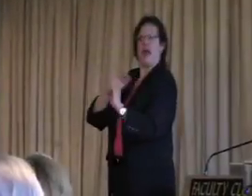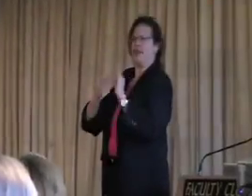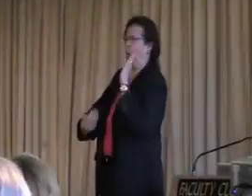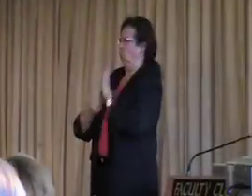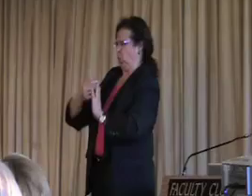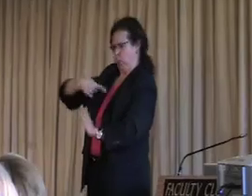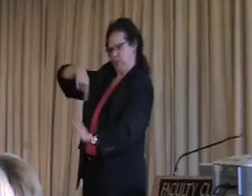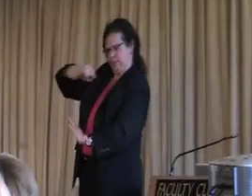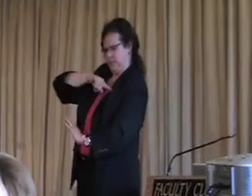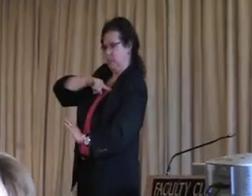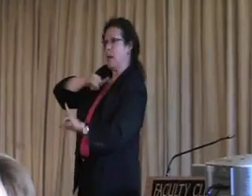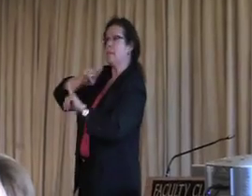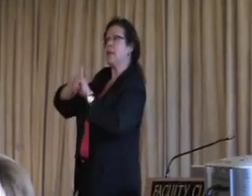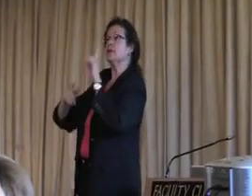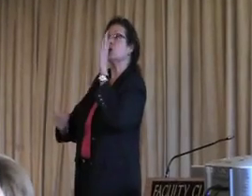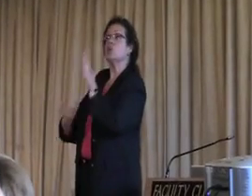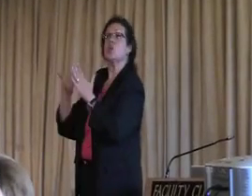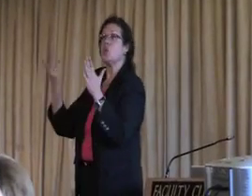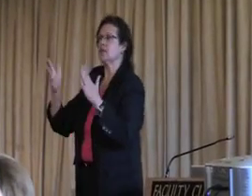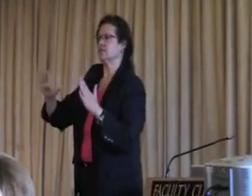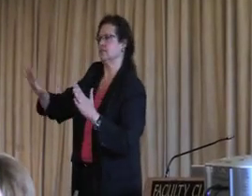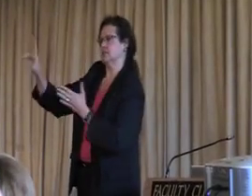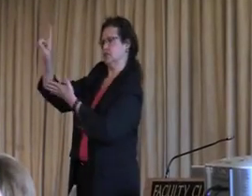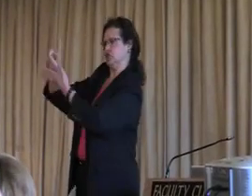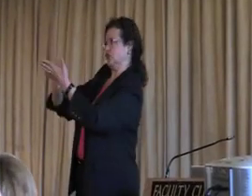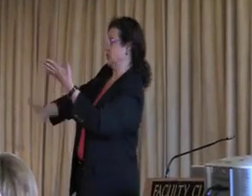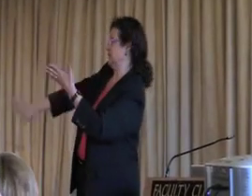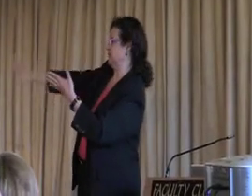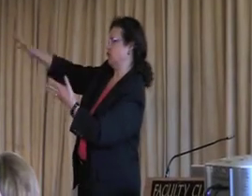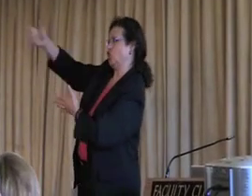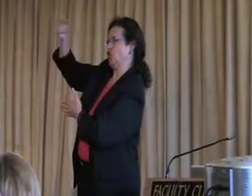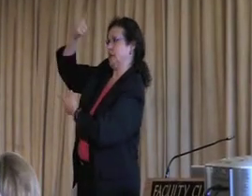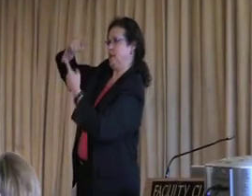second R: Reframing. When we think about people themselves, deaf or heard of hearing, nothing